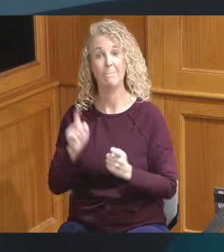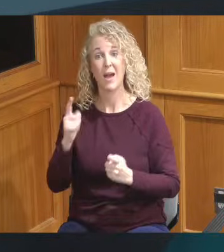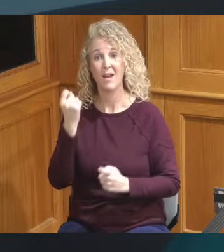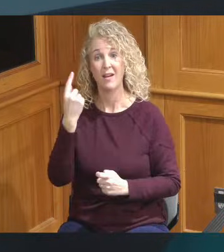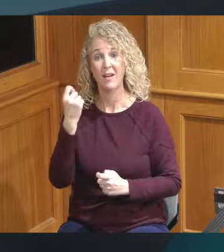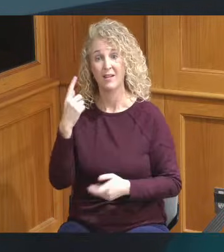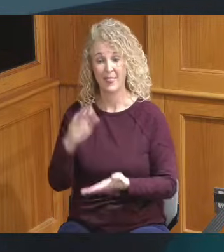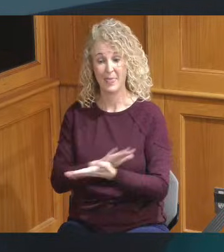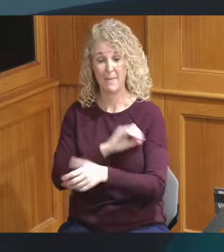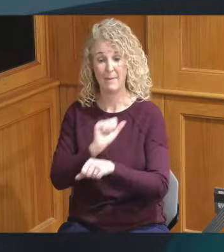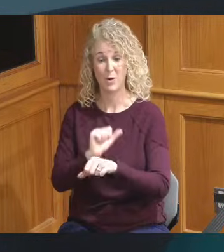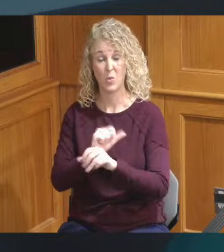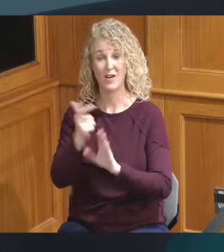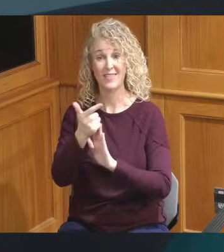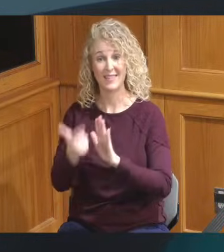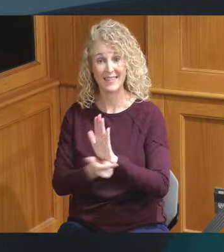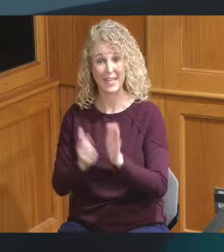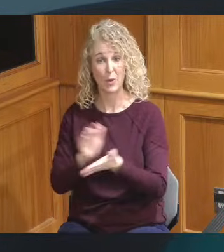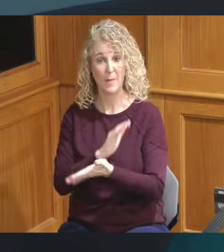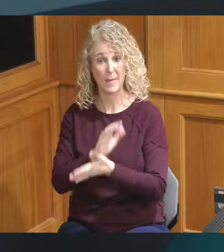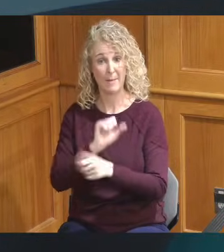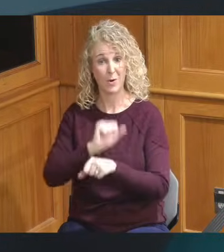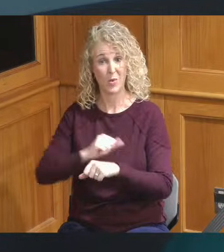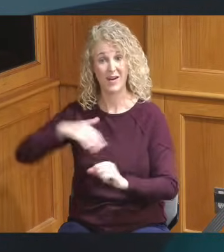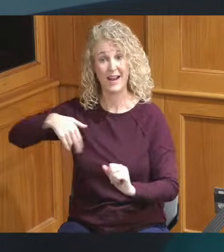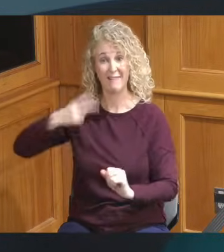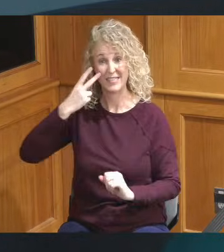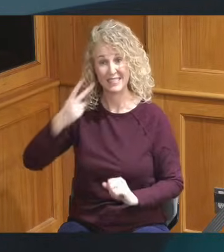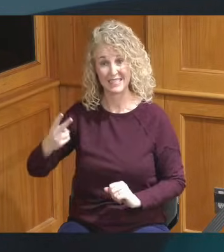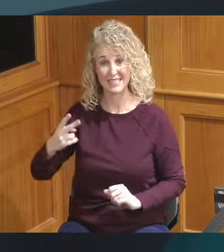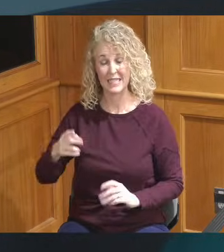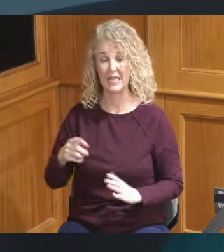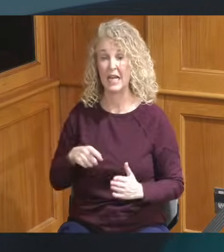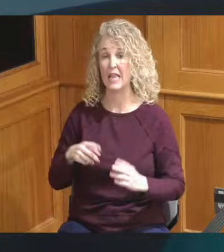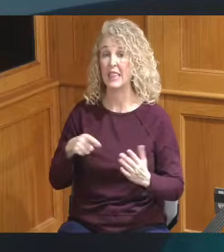they have us sign, I have not seen it yet. They gave me a PowerPoint. I told them I can't check